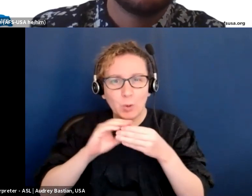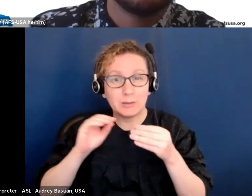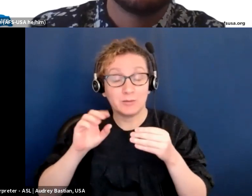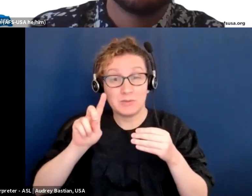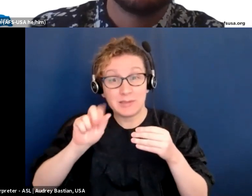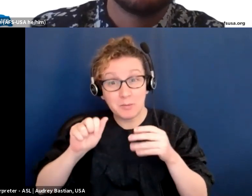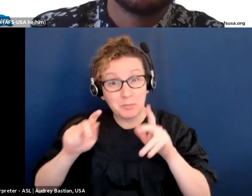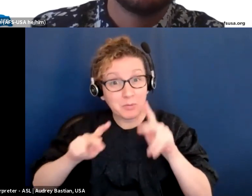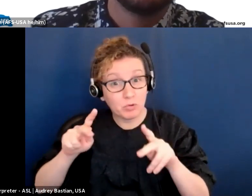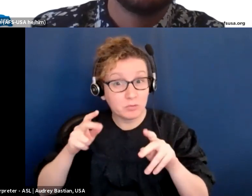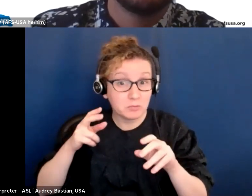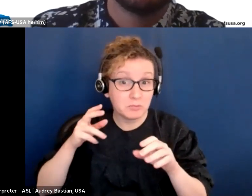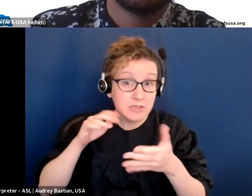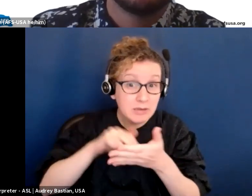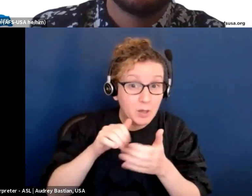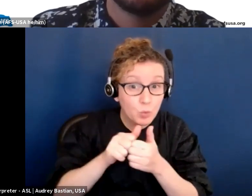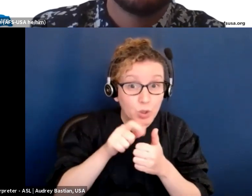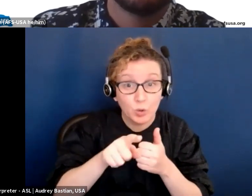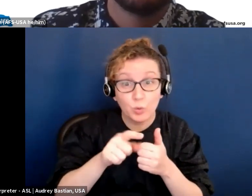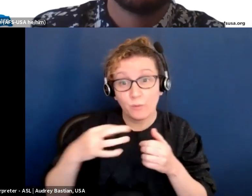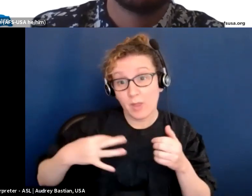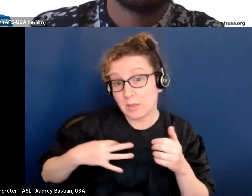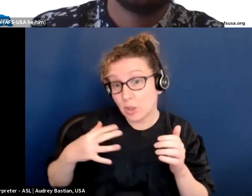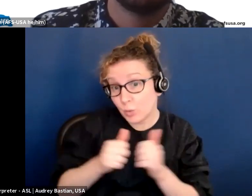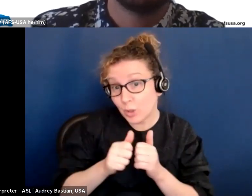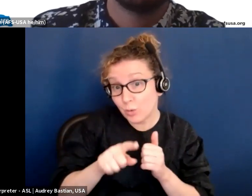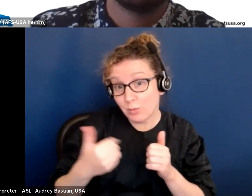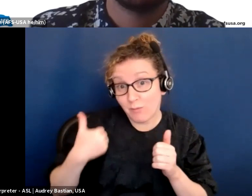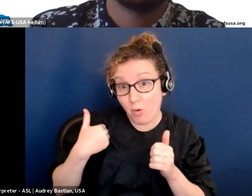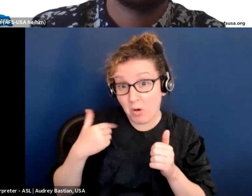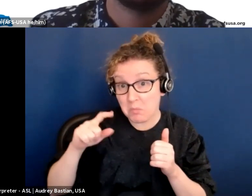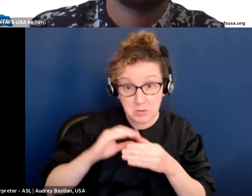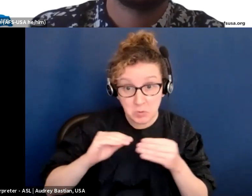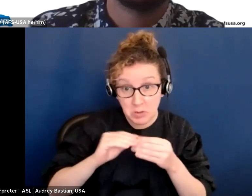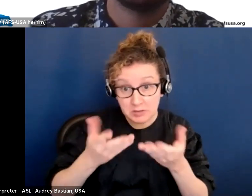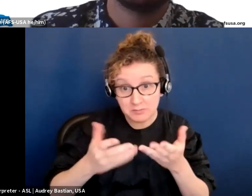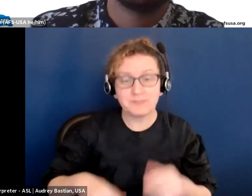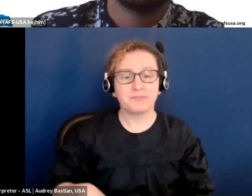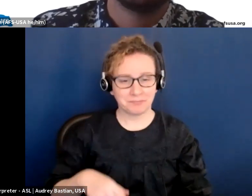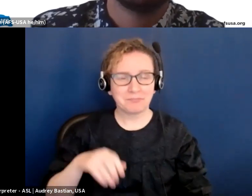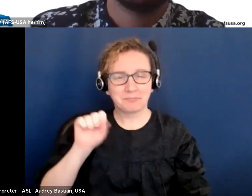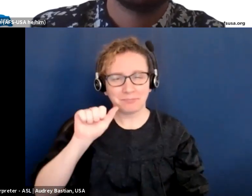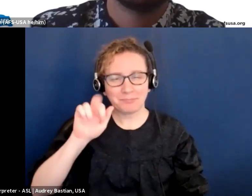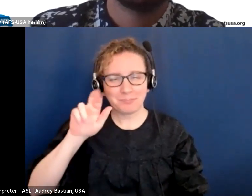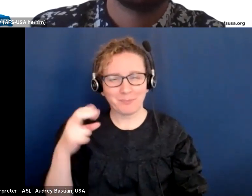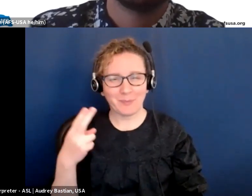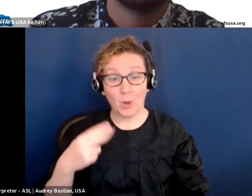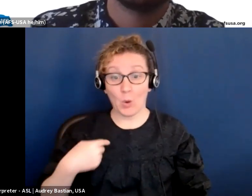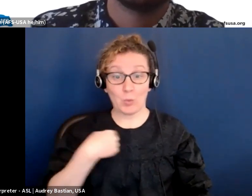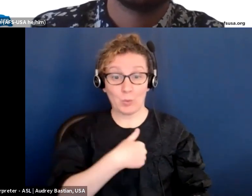with you before? Going to Sarah. >> SARAH WARREN: Yes, happy to. We have traditional